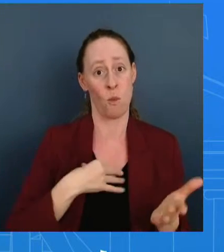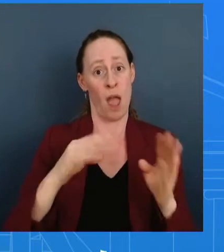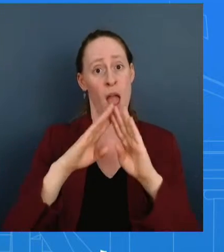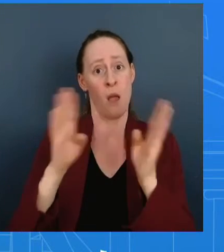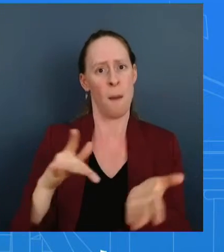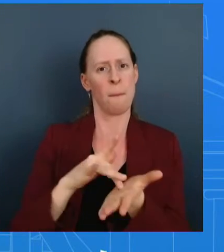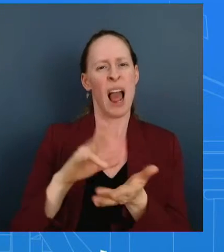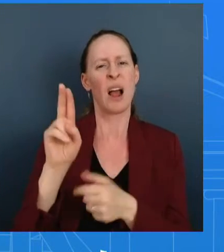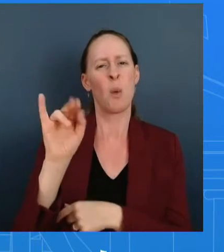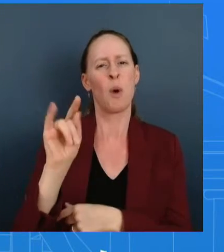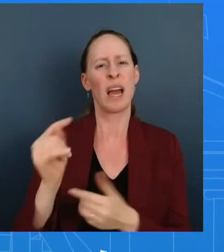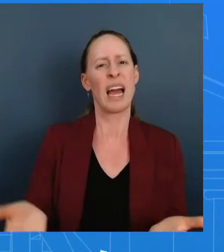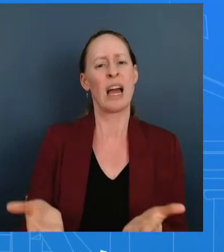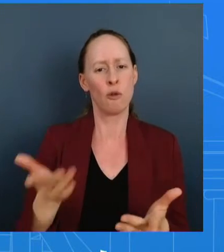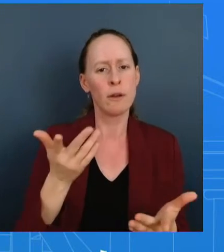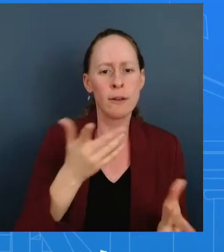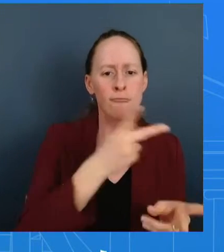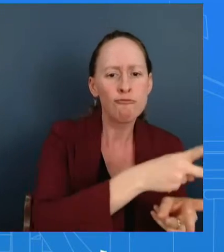So, I have confirmed: three times. Three times.